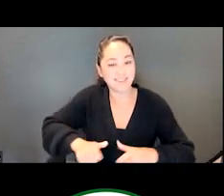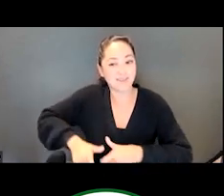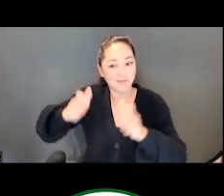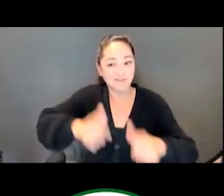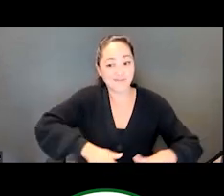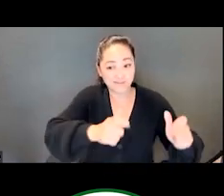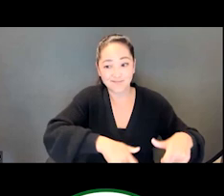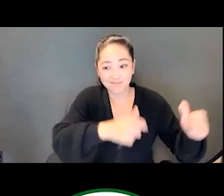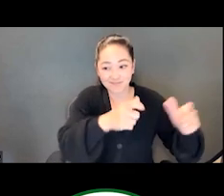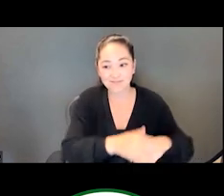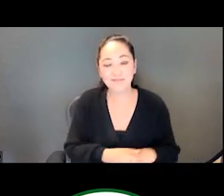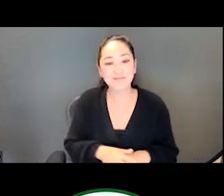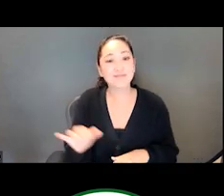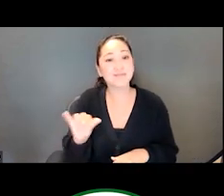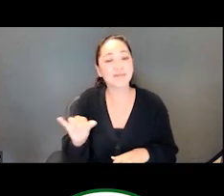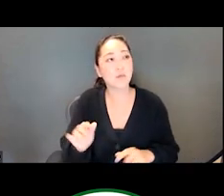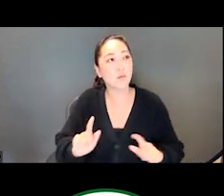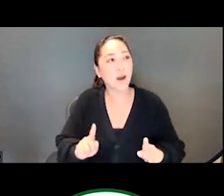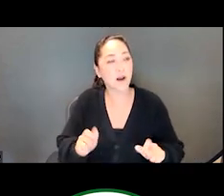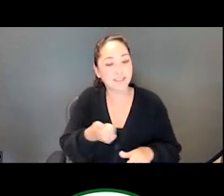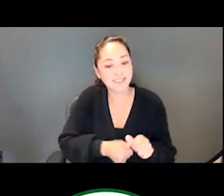by Kate Zealand in BC Park staff training techniques.